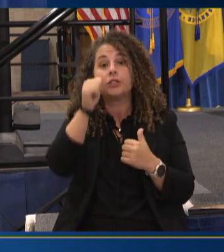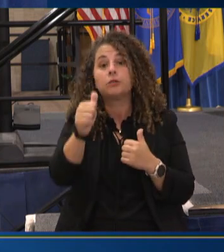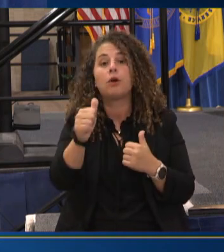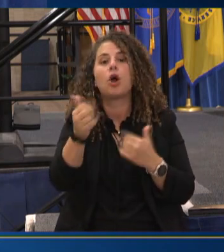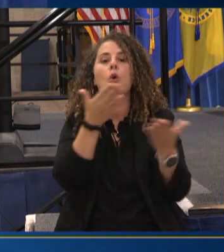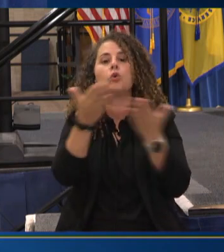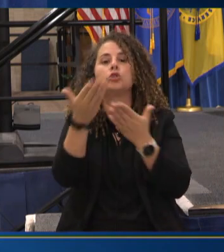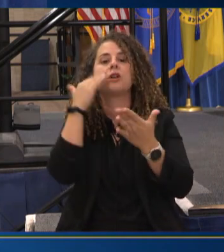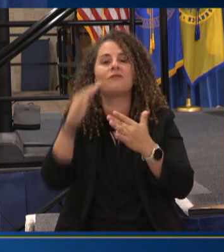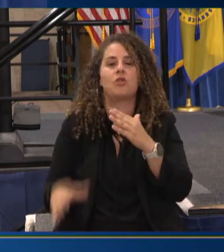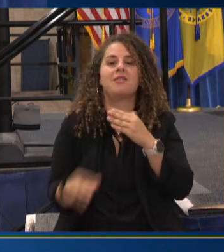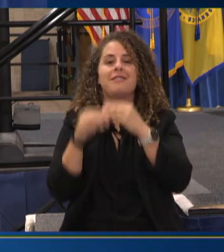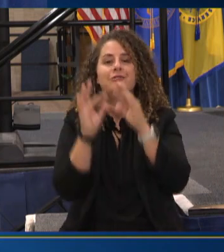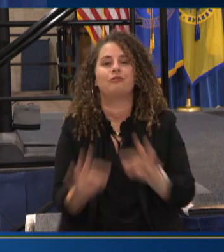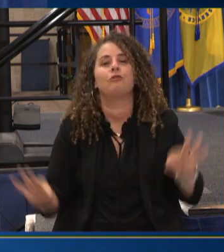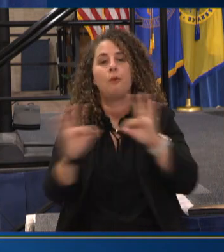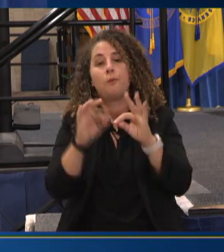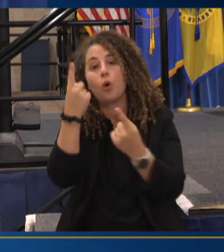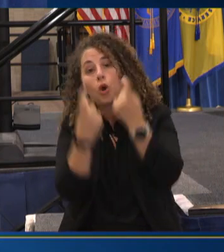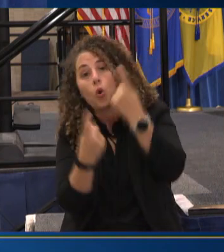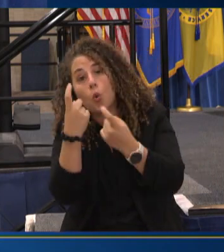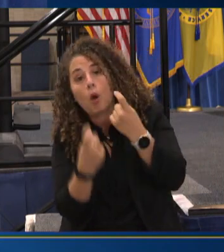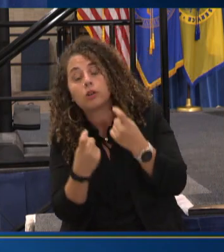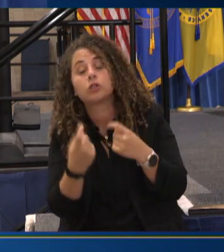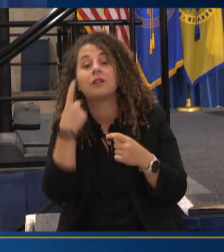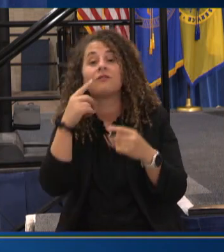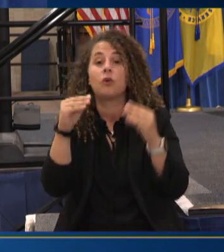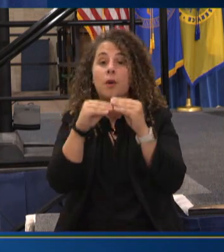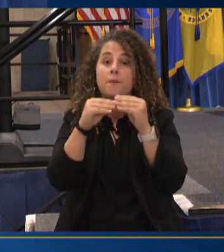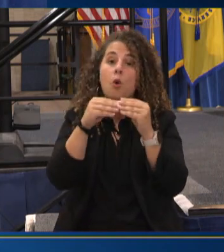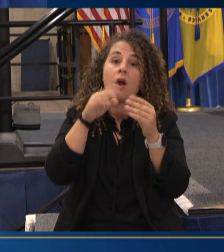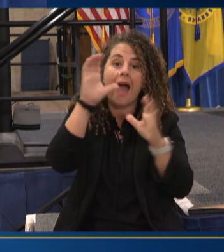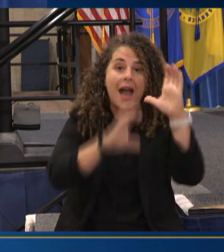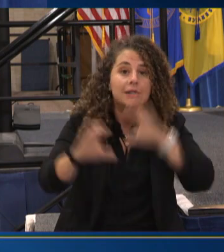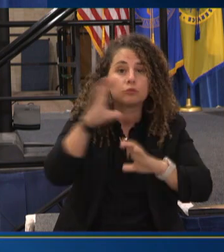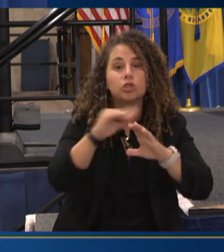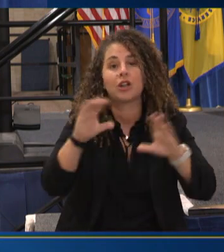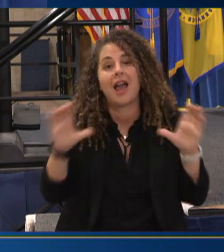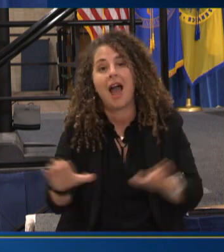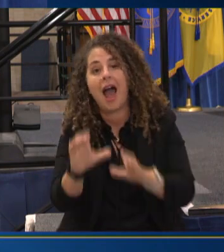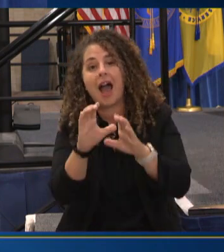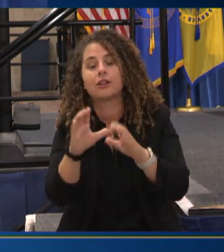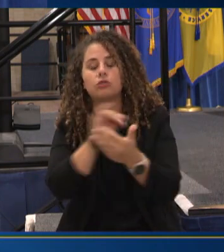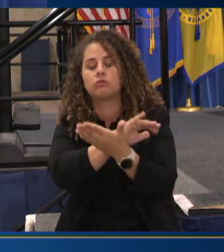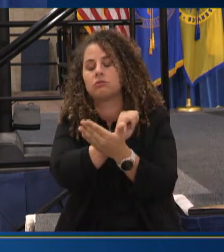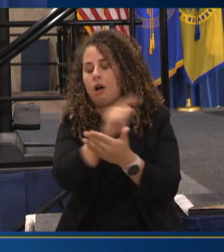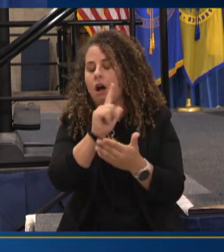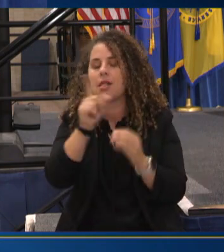additional important questions for further exploration and action. We're all about, again those actionable